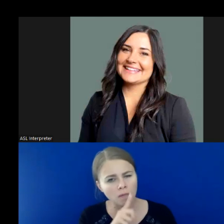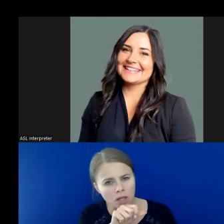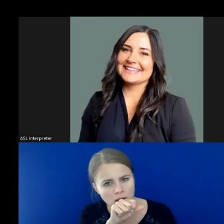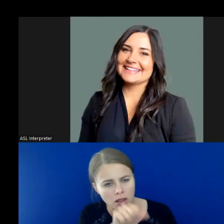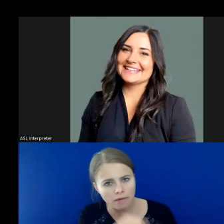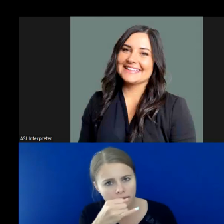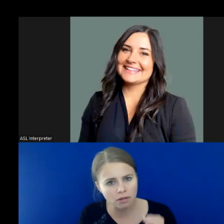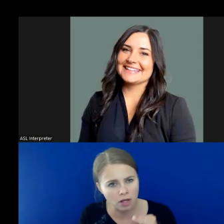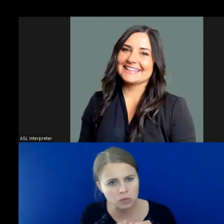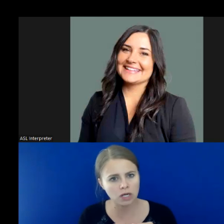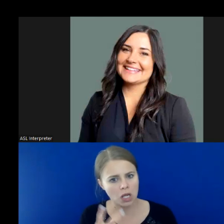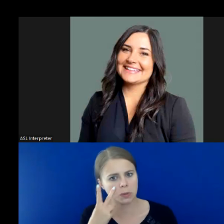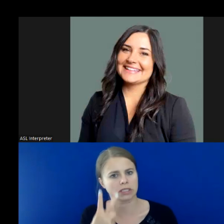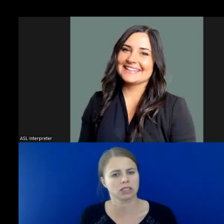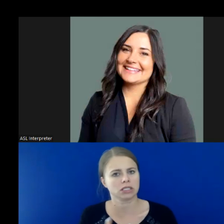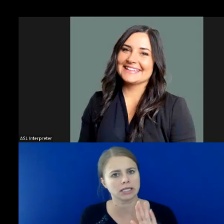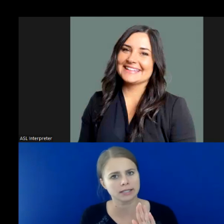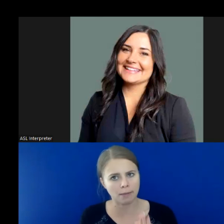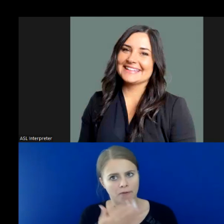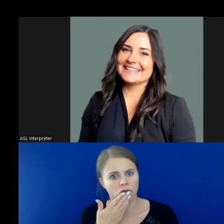where I could see an example of a good EEAAP.